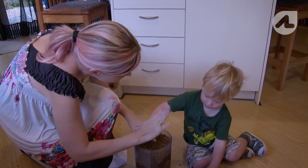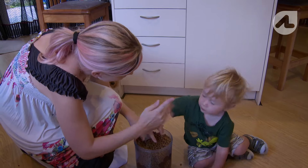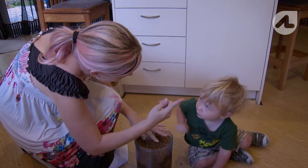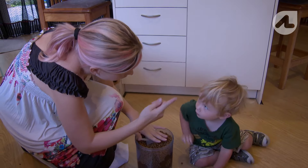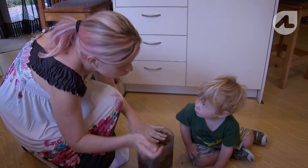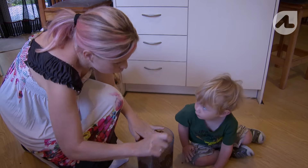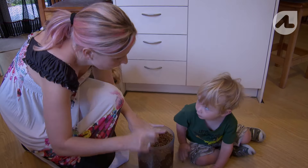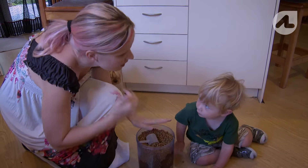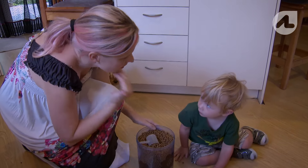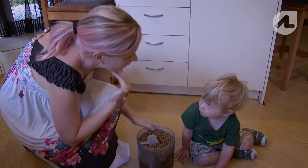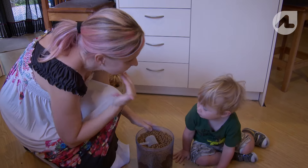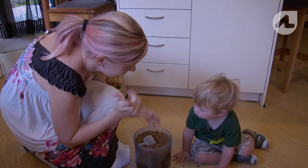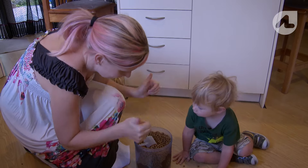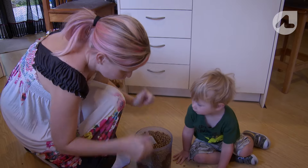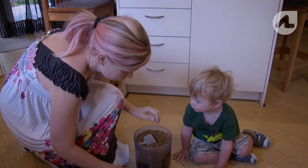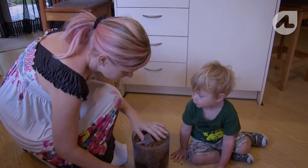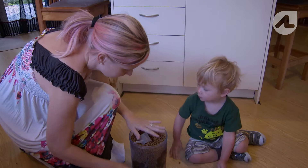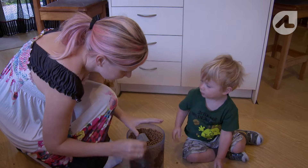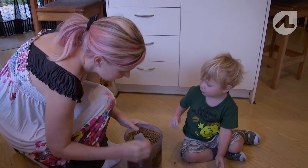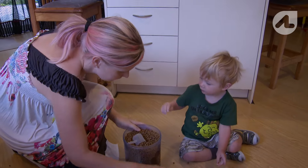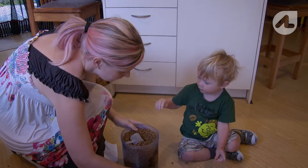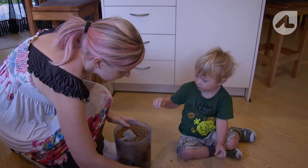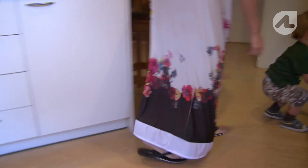Just one, that's enough. Okay, thank you.